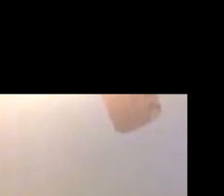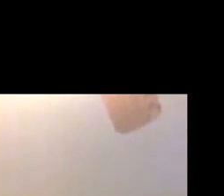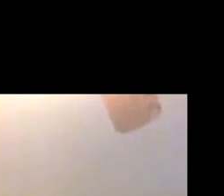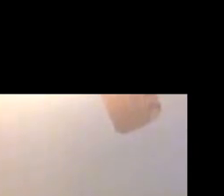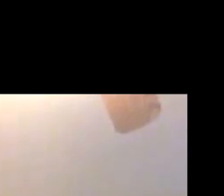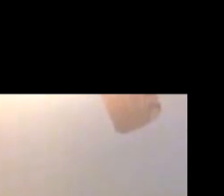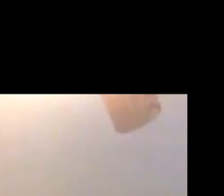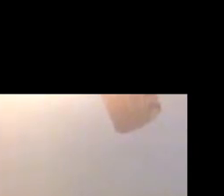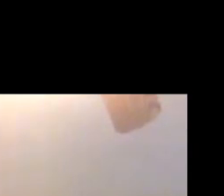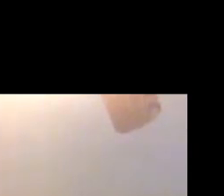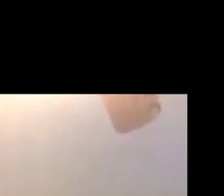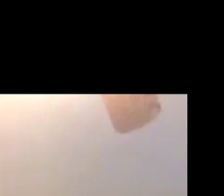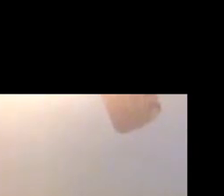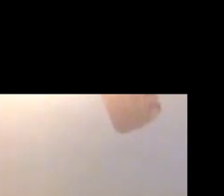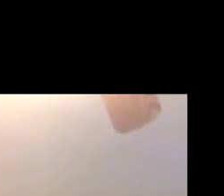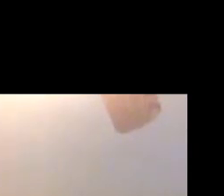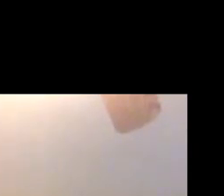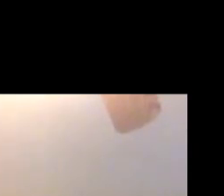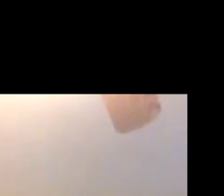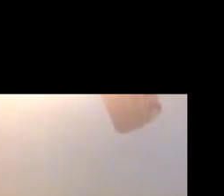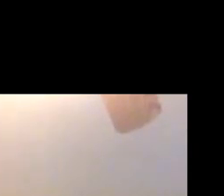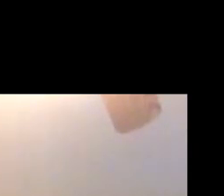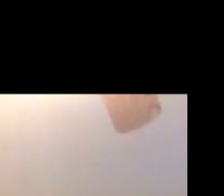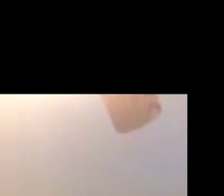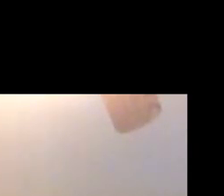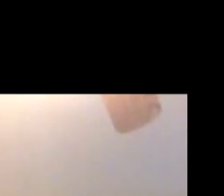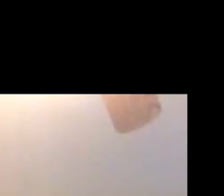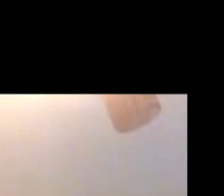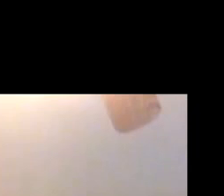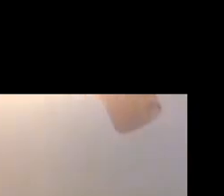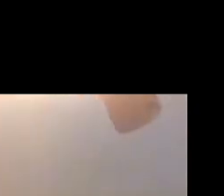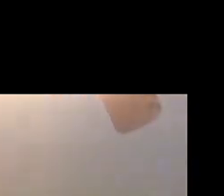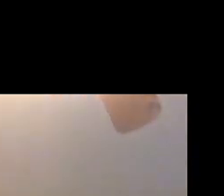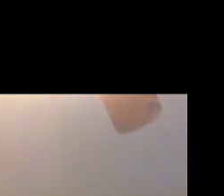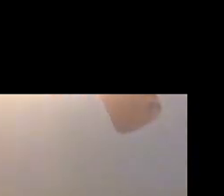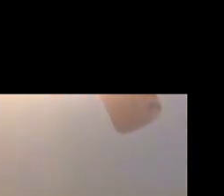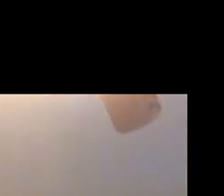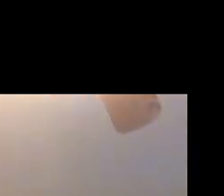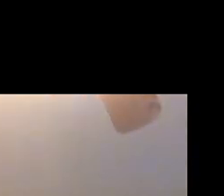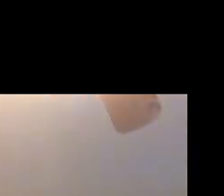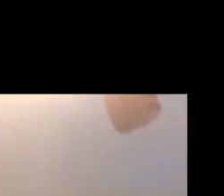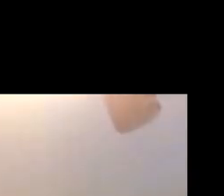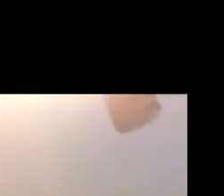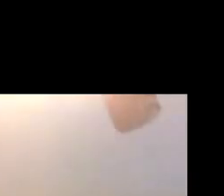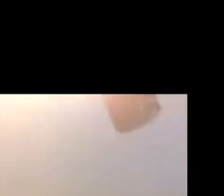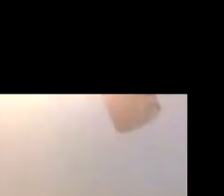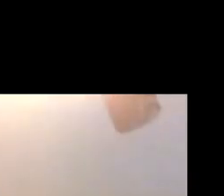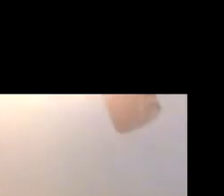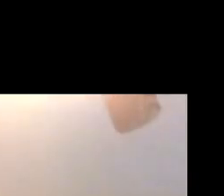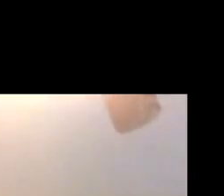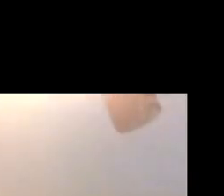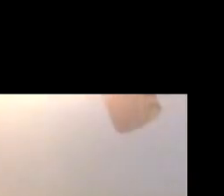express thanks to you for coming and talking to us on this topic. And that is a perfect